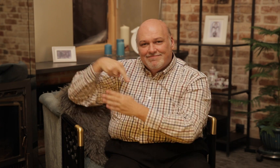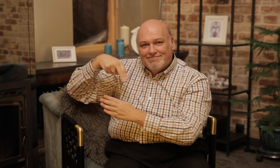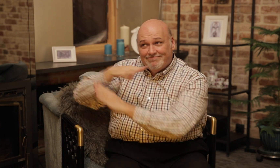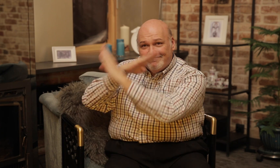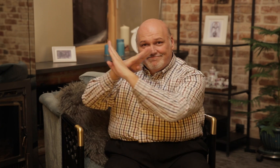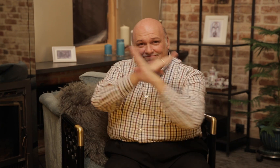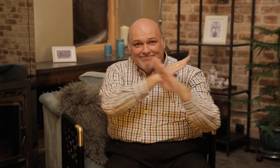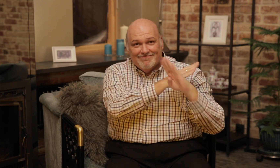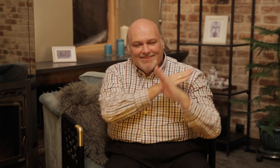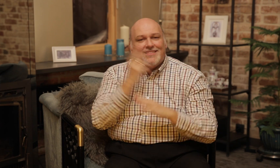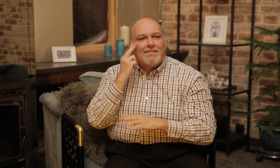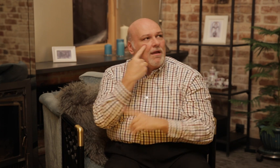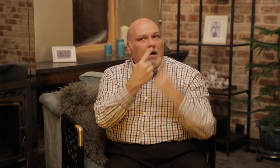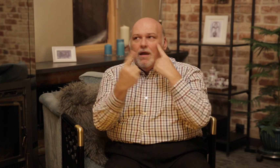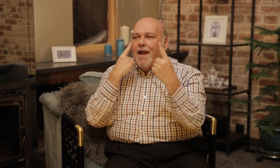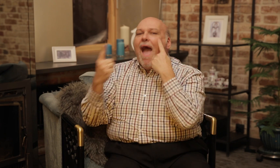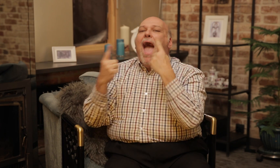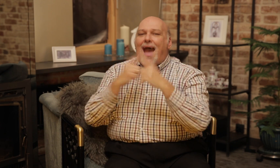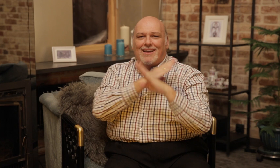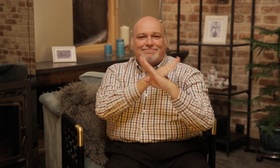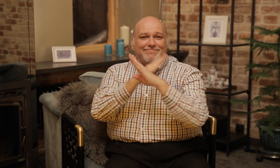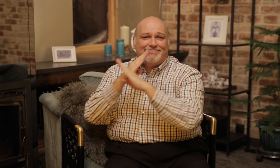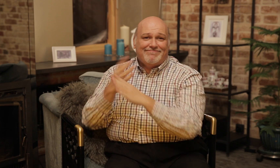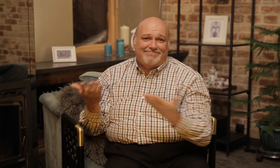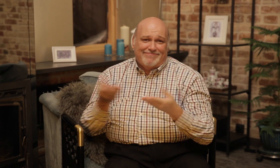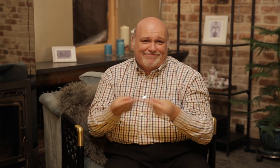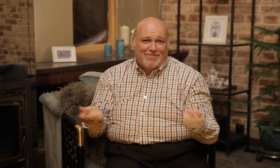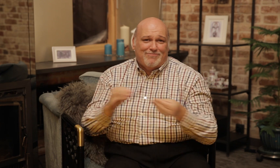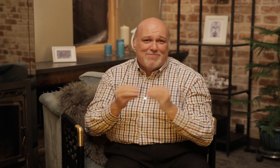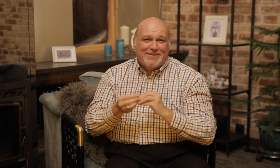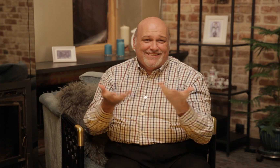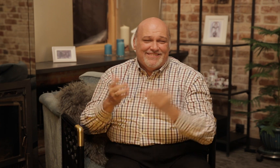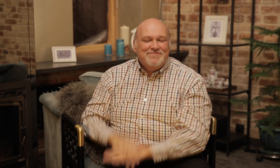Deaf would see it and this problem could have been prevented.